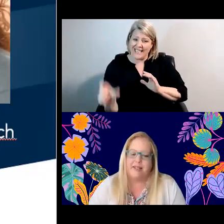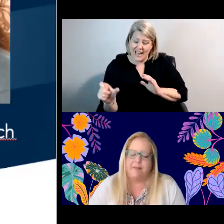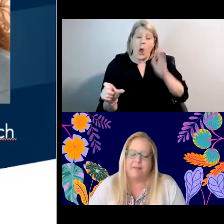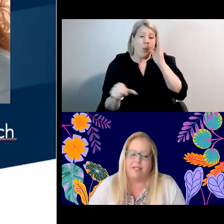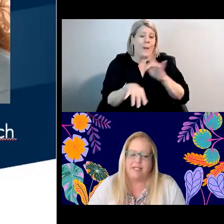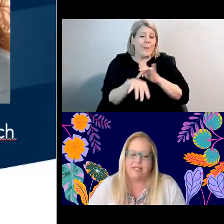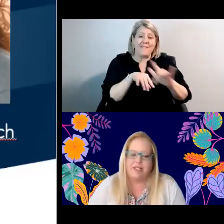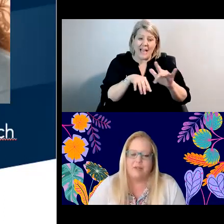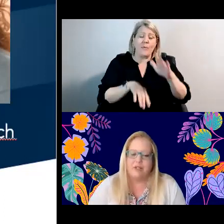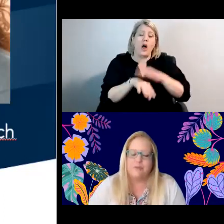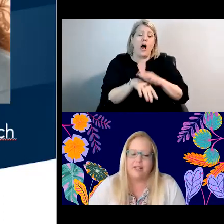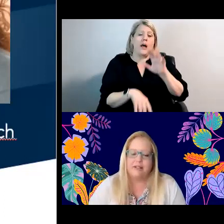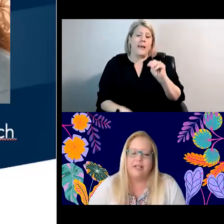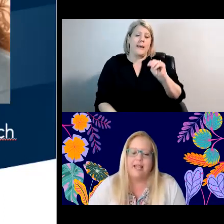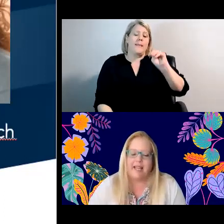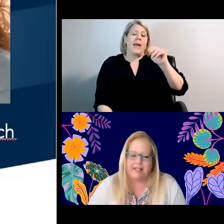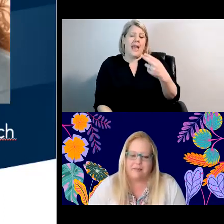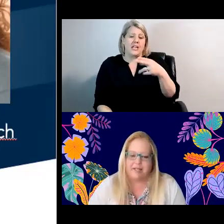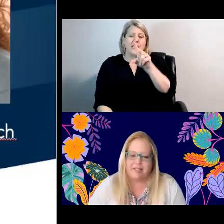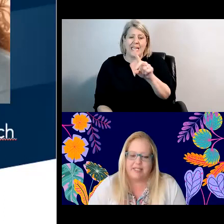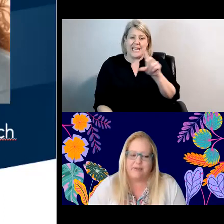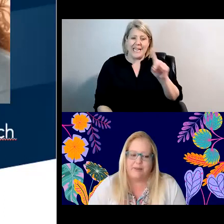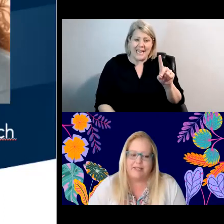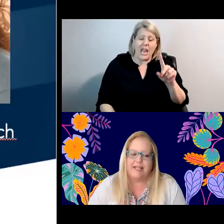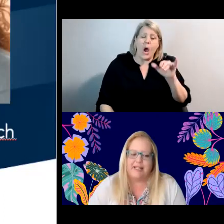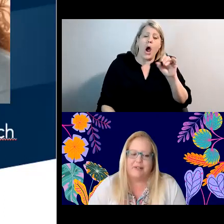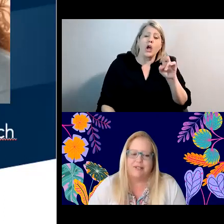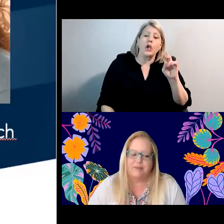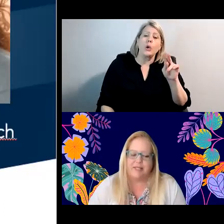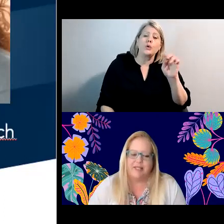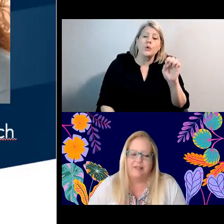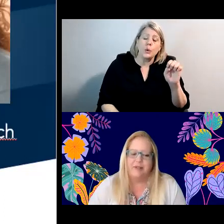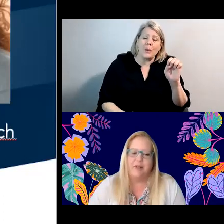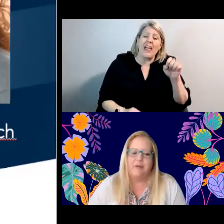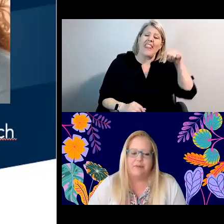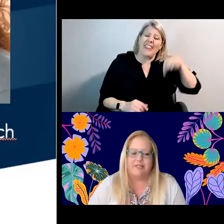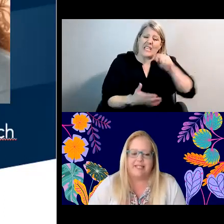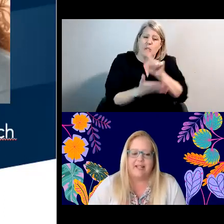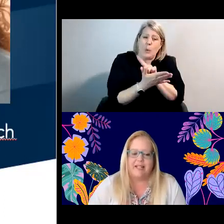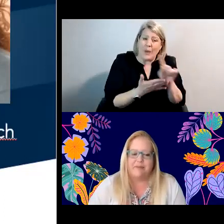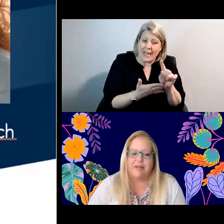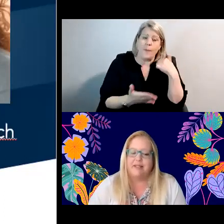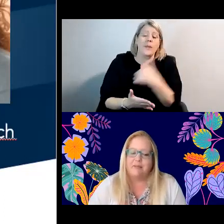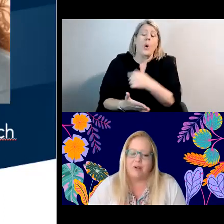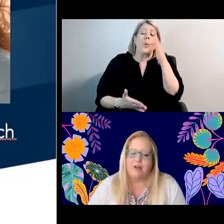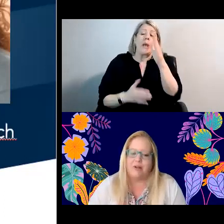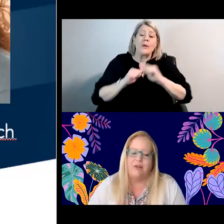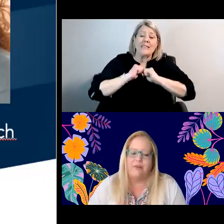on the MHDD YouTube channel and the MHDD website later this week. We will send out an email tomorrow